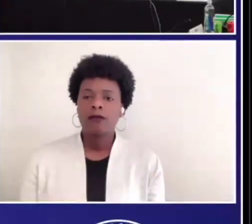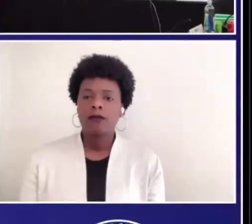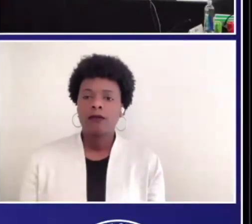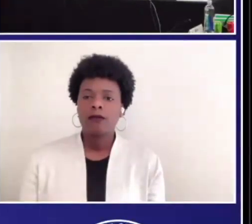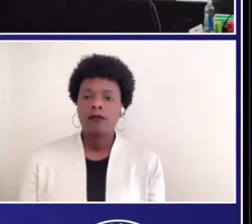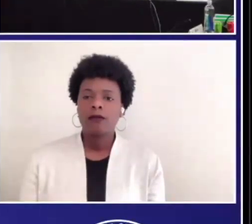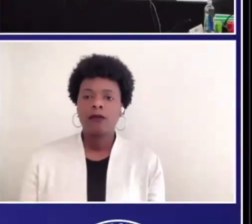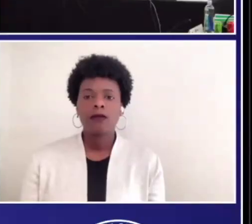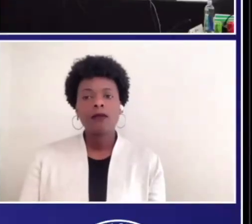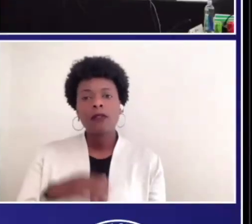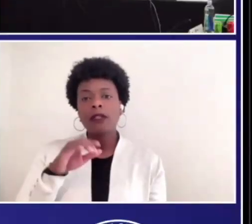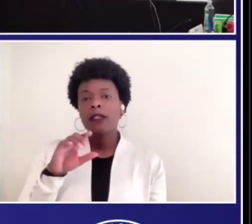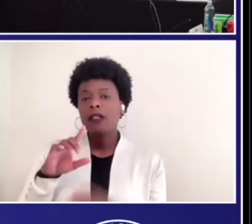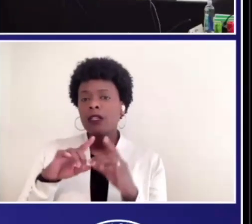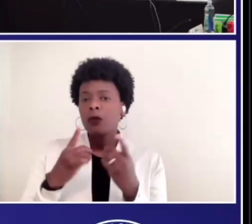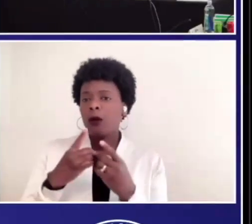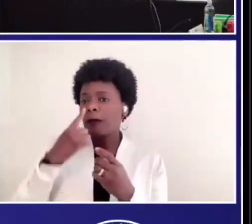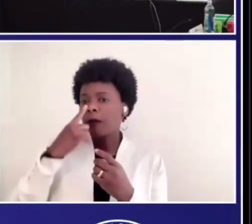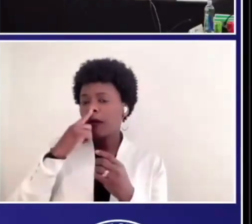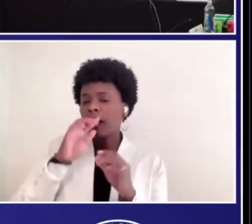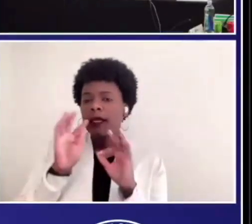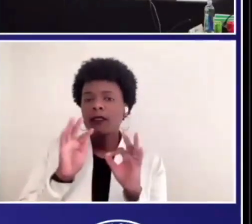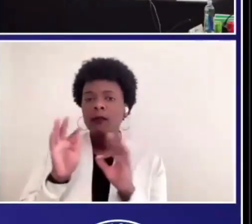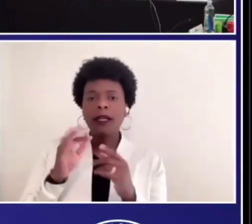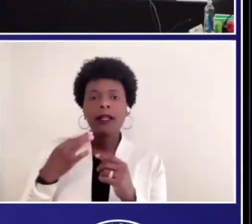Can the Department explain what eligible program means?